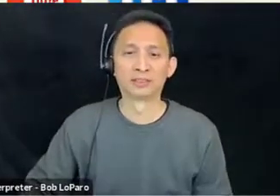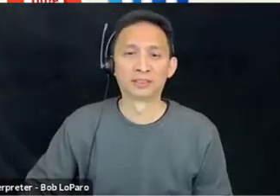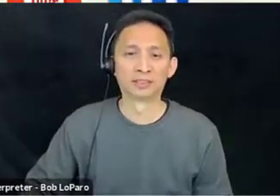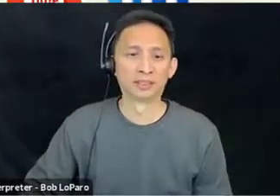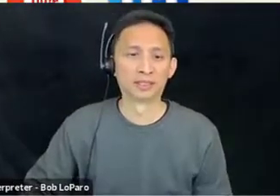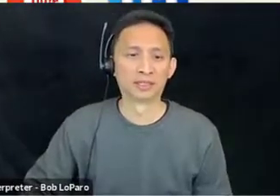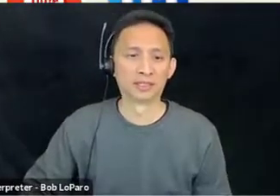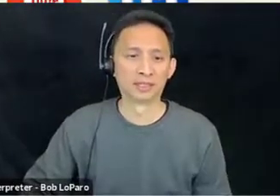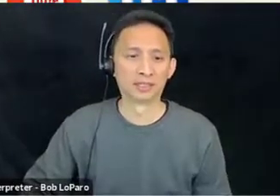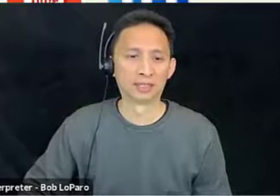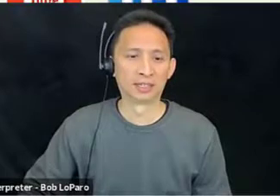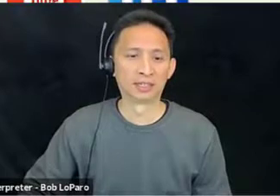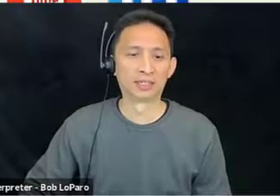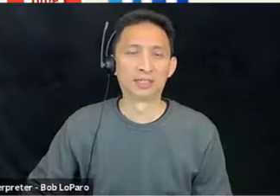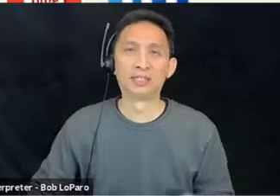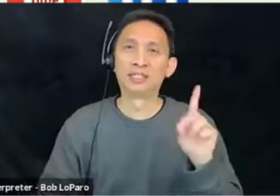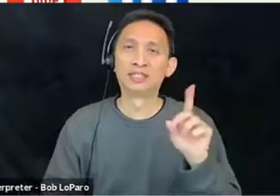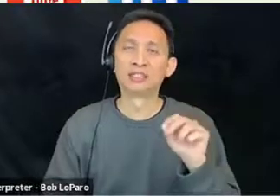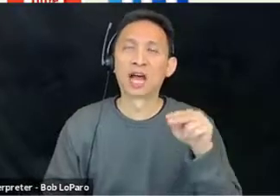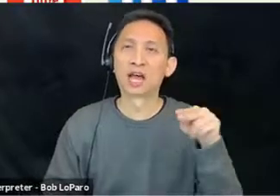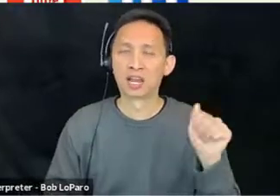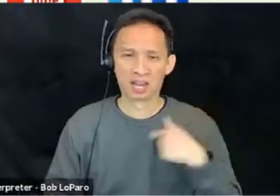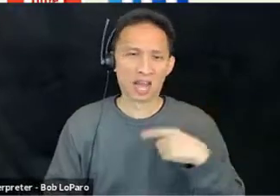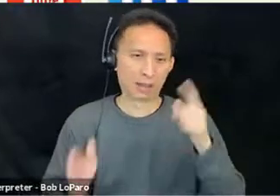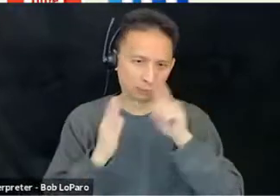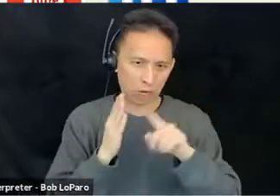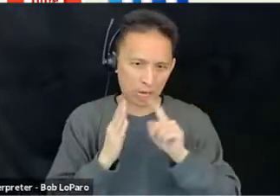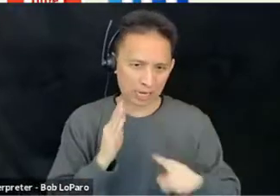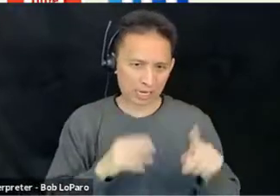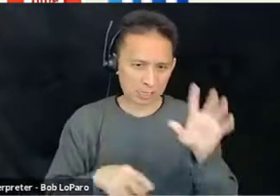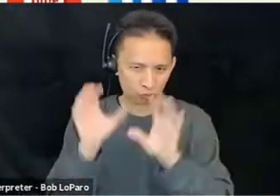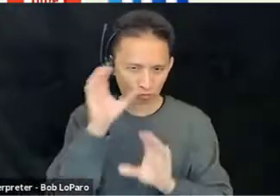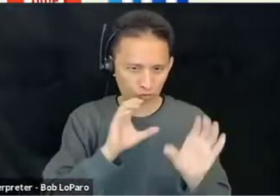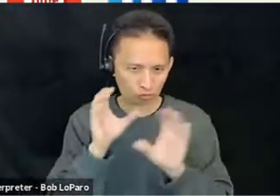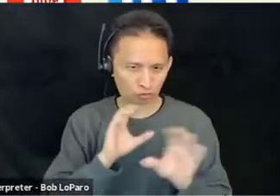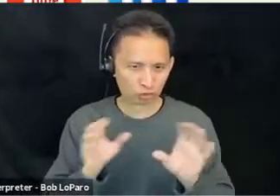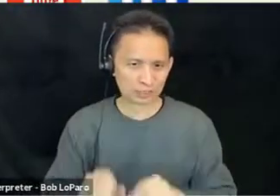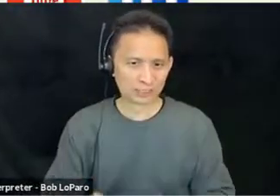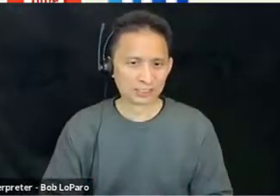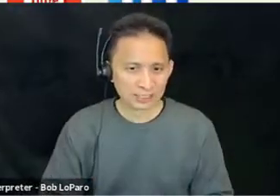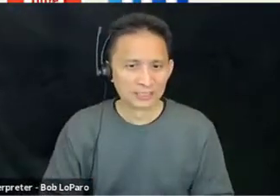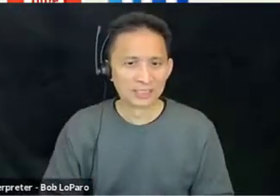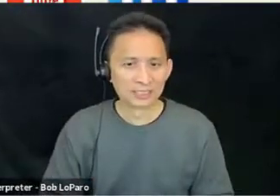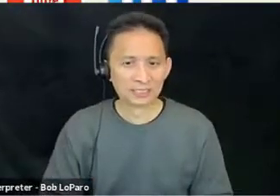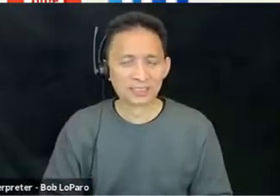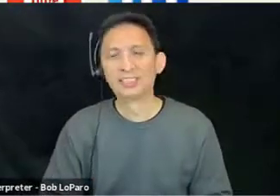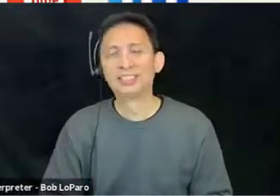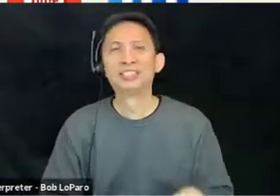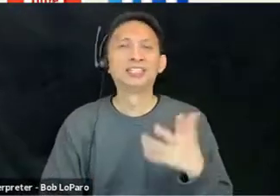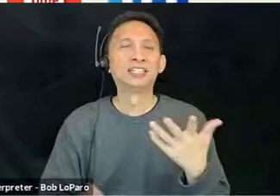[Donna] Hi, this is Donna. I sure can, I'm happy to do that. There was one question in the very beginning